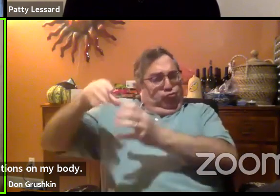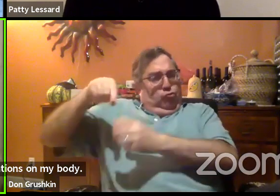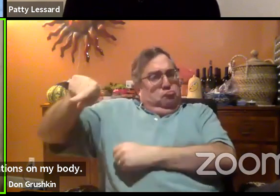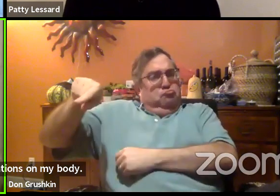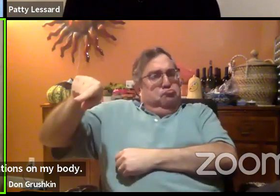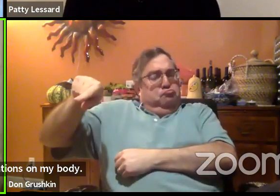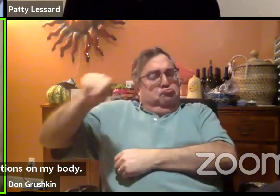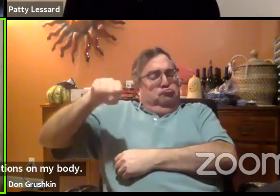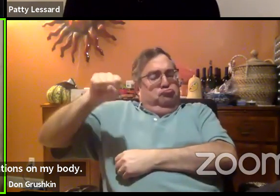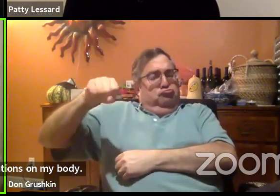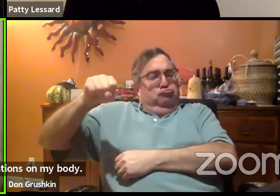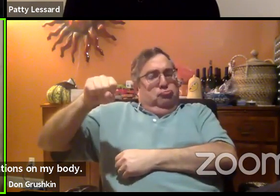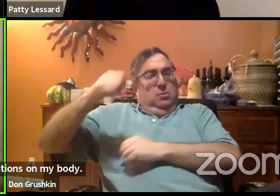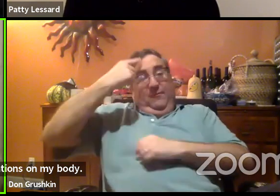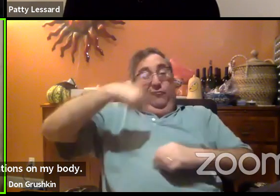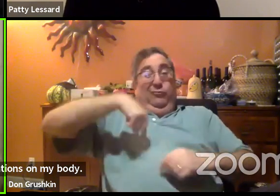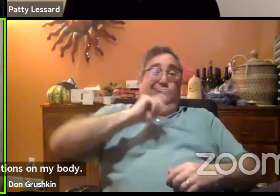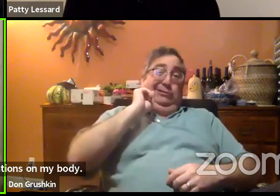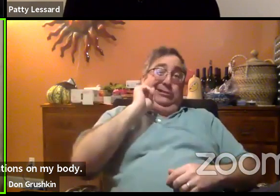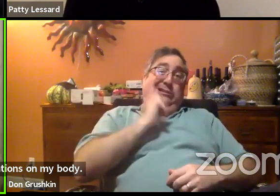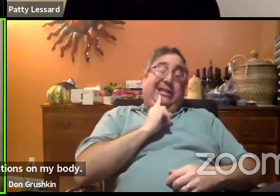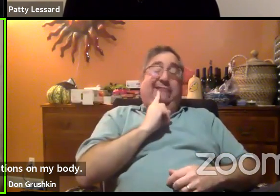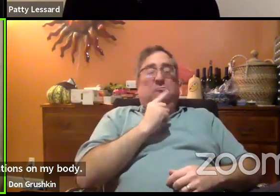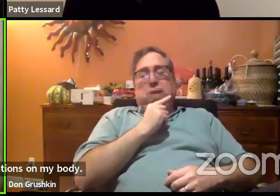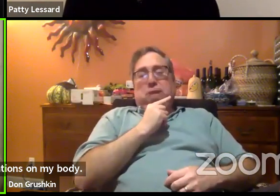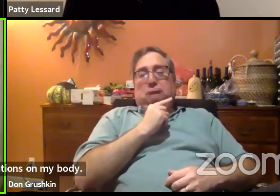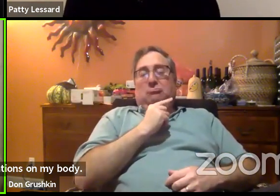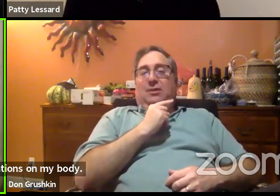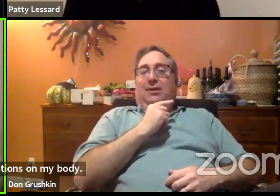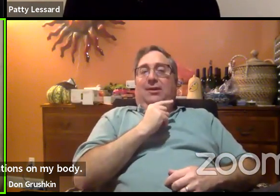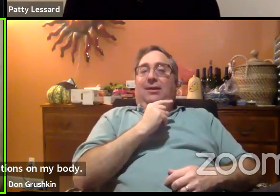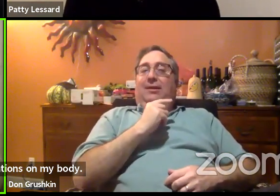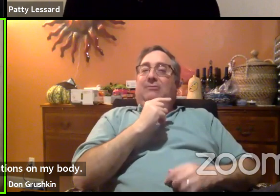vibrations on my body. It's too much of a stretch for a person like me.